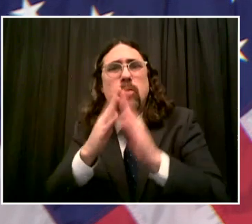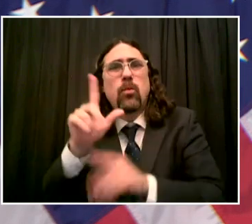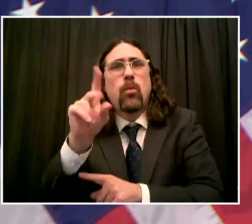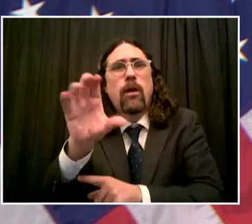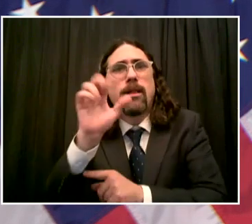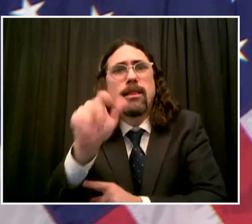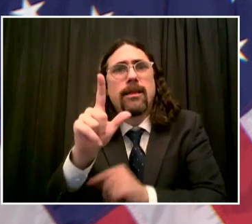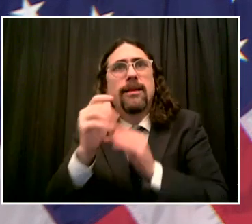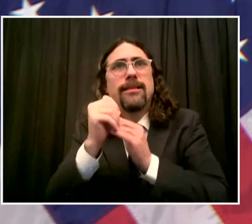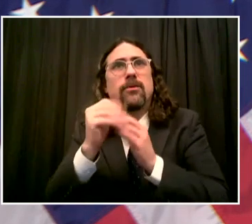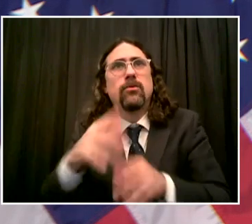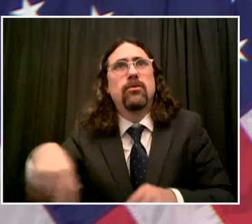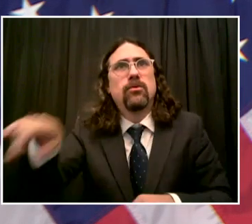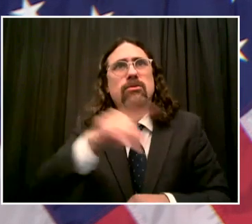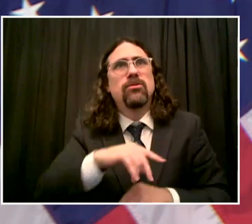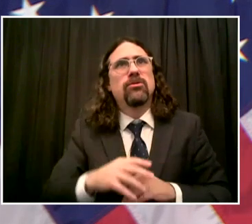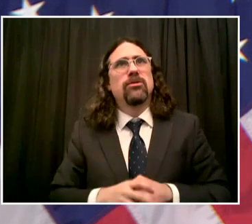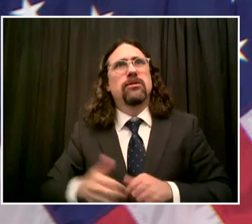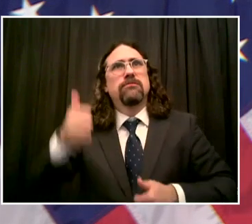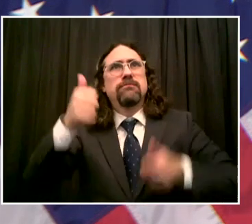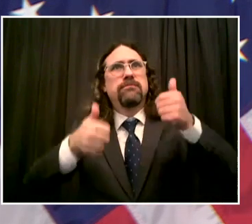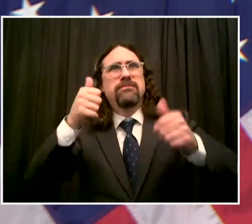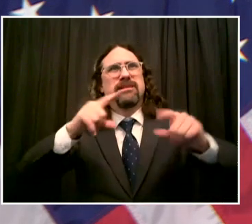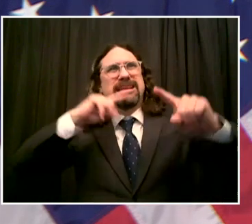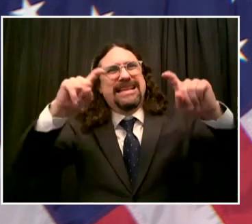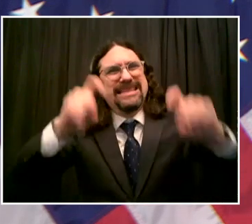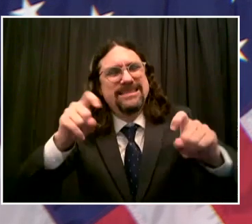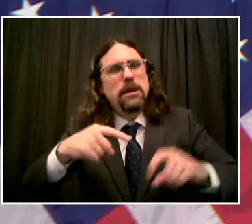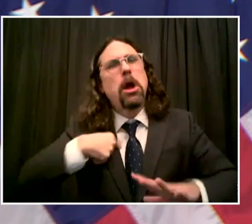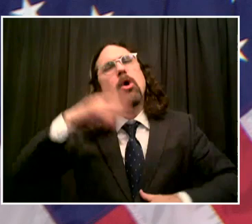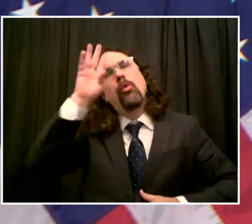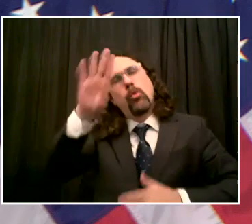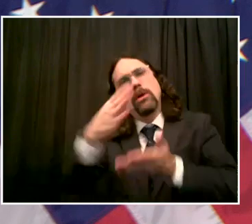WE NEED MORE OF IT.